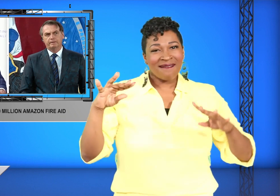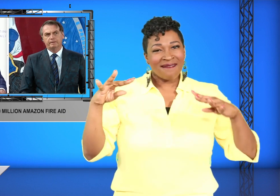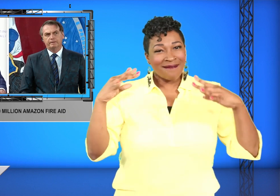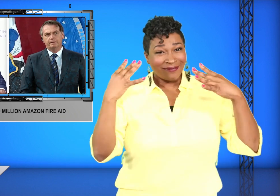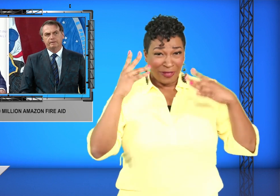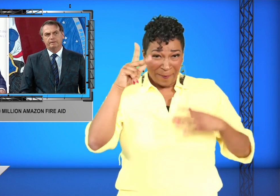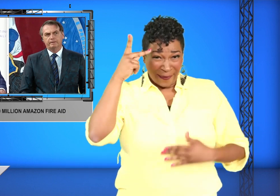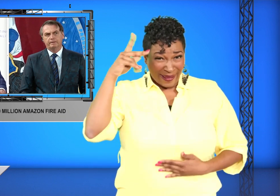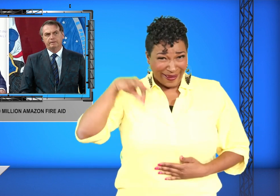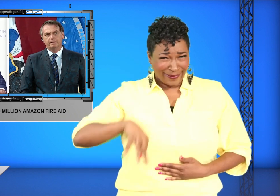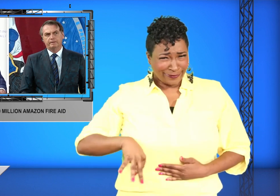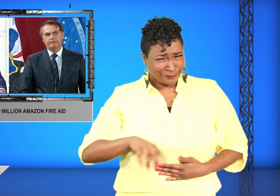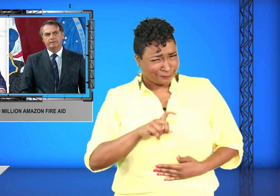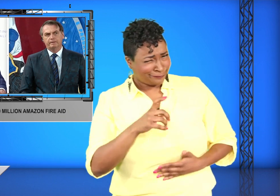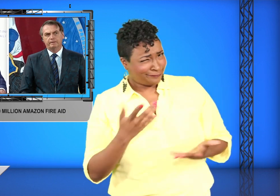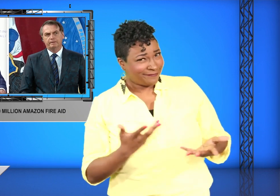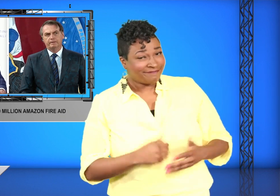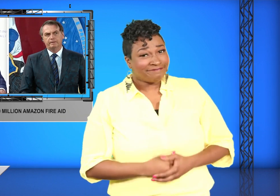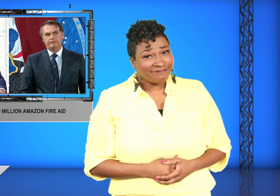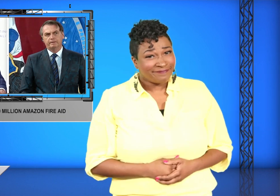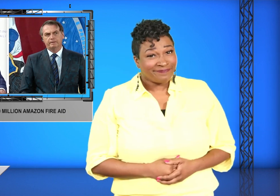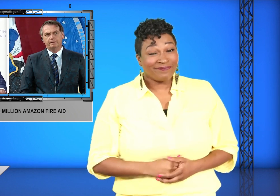for his own political gain.